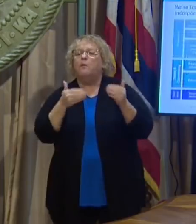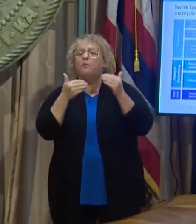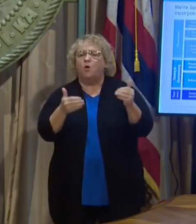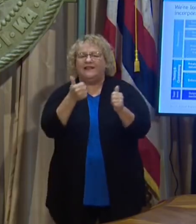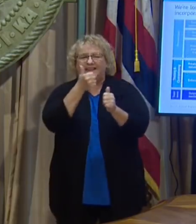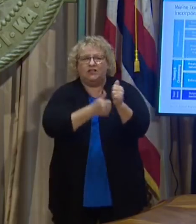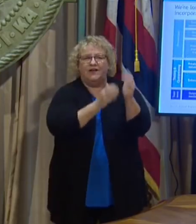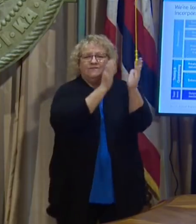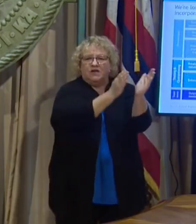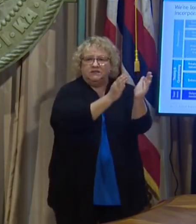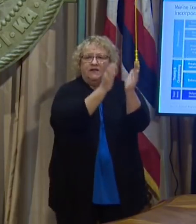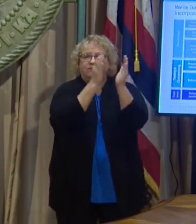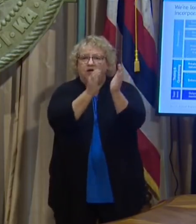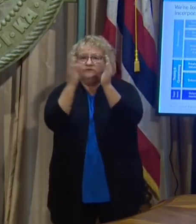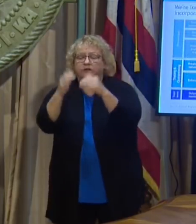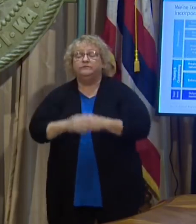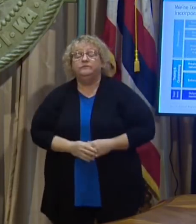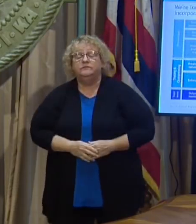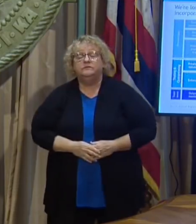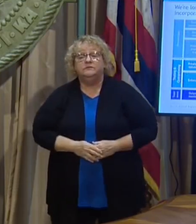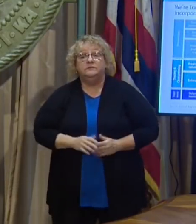WAY WHEN THE TIME IS RIGHT.